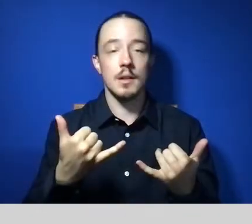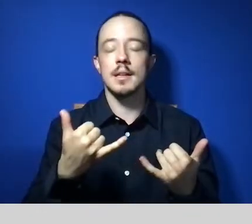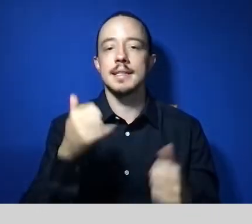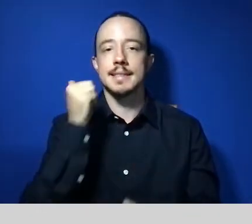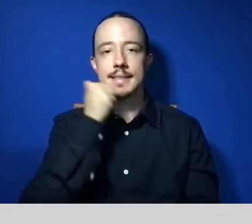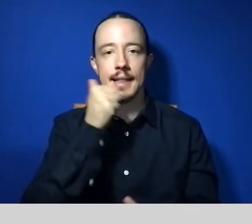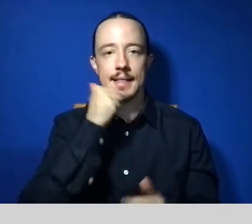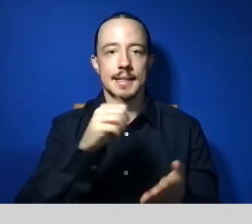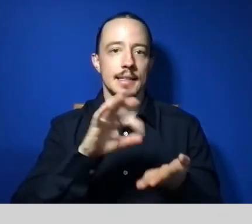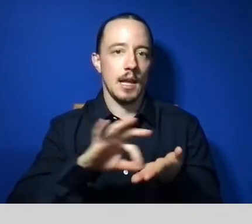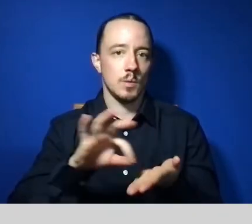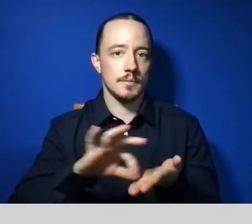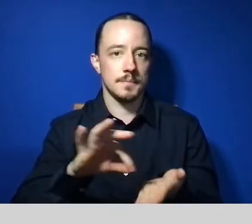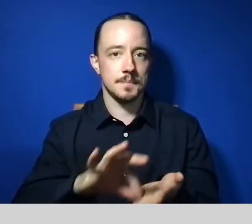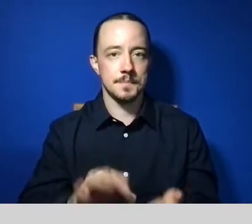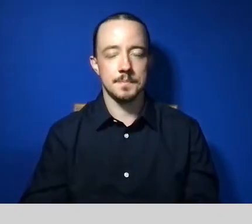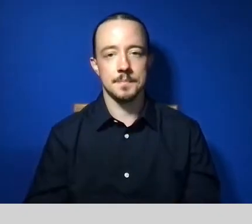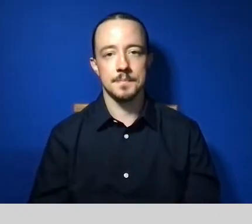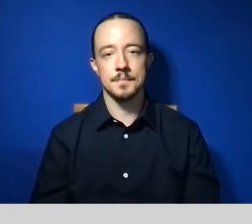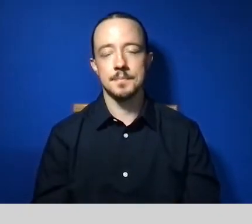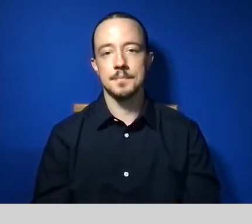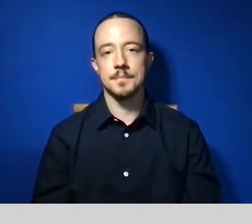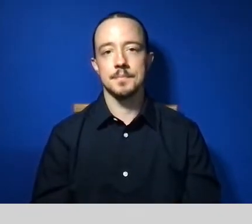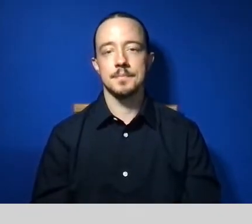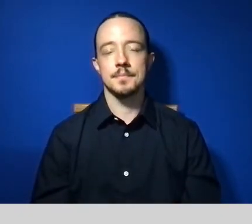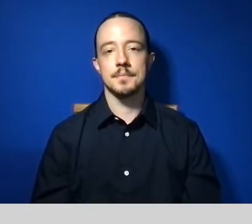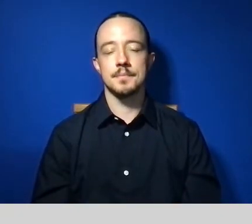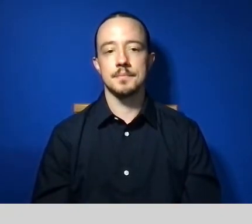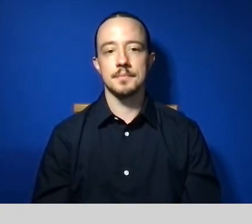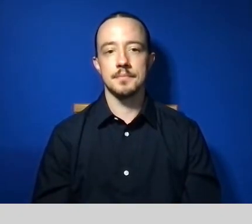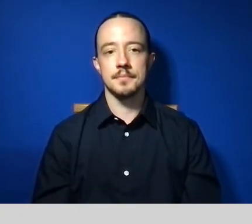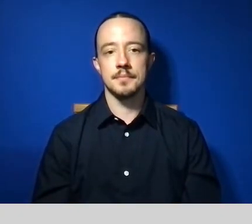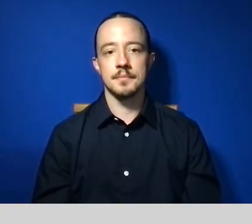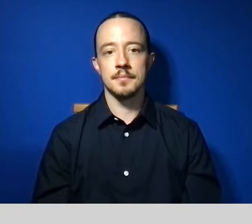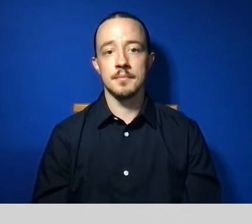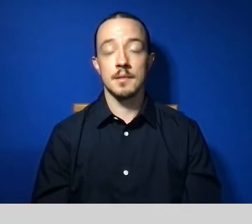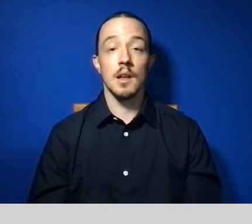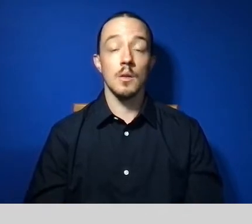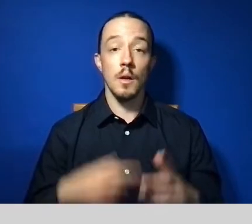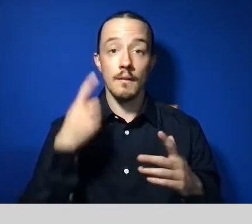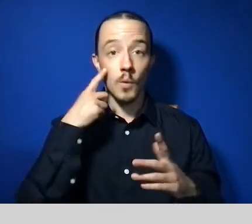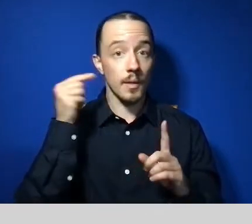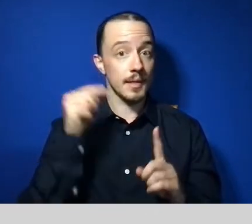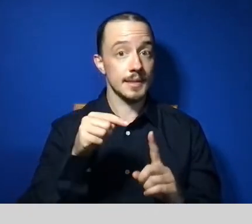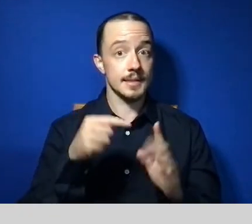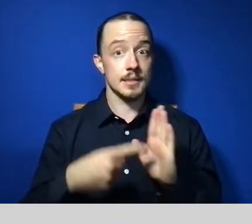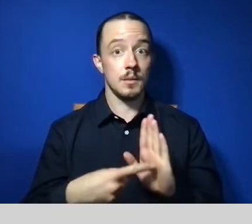is the daily case count. Okay, for this, uh, example,